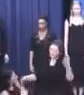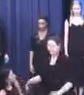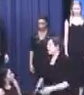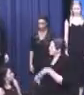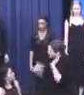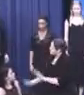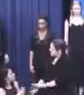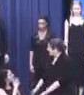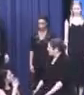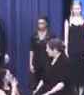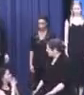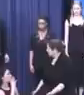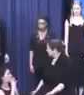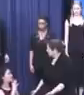[Wendla’s Mom] Child! Just- [Wendla] Mama.